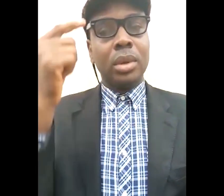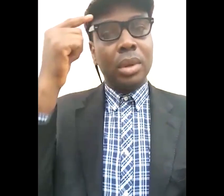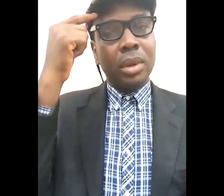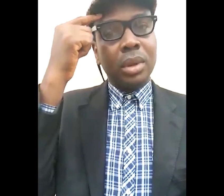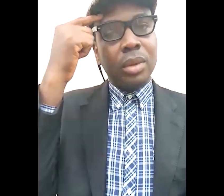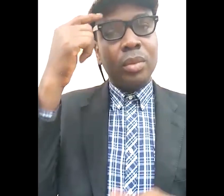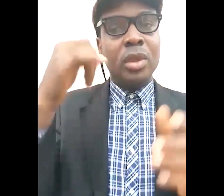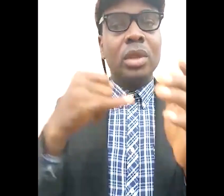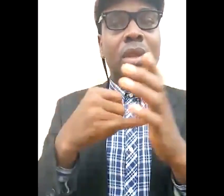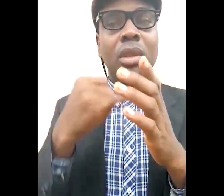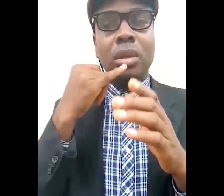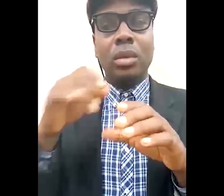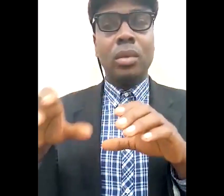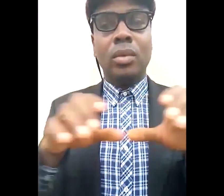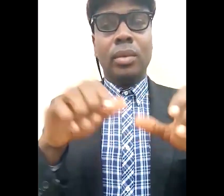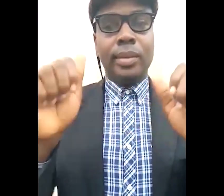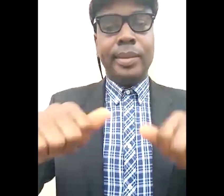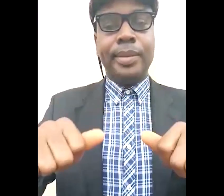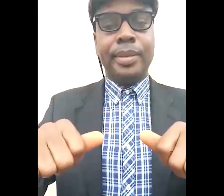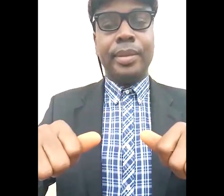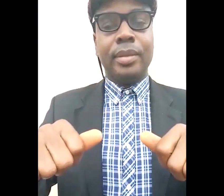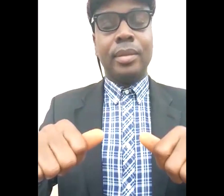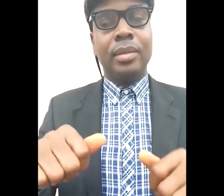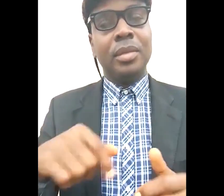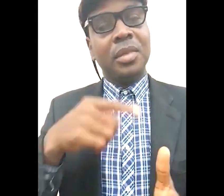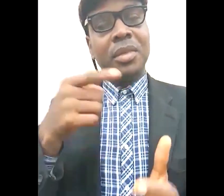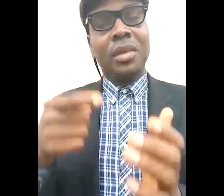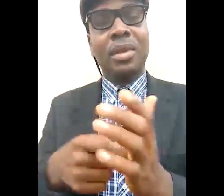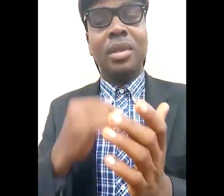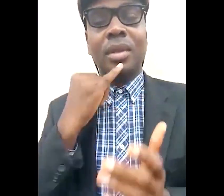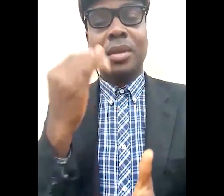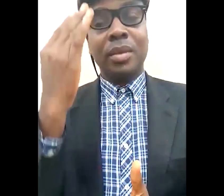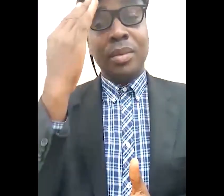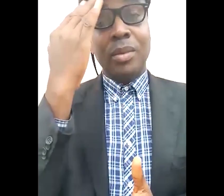language, while others think it’s doable.